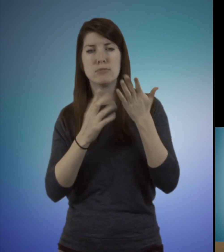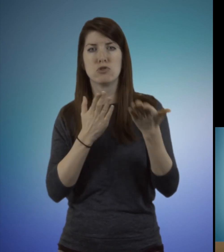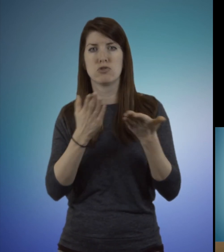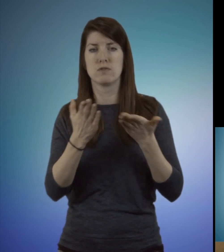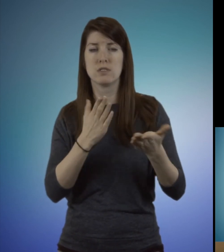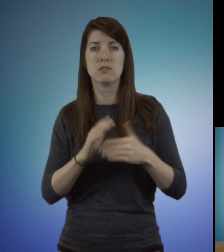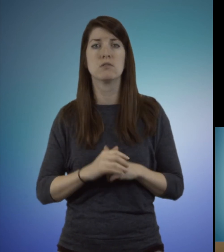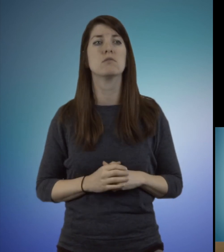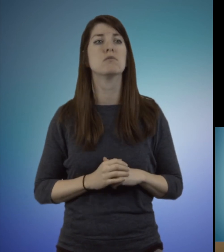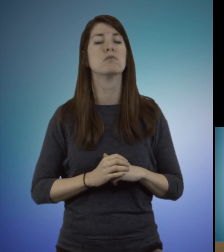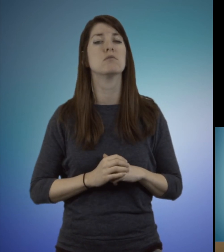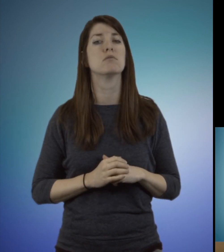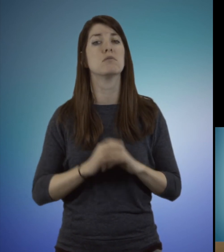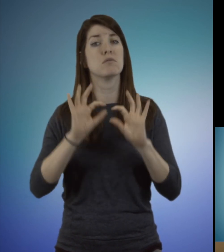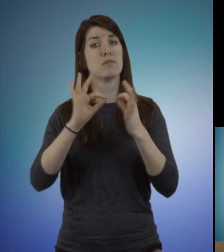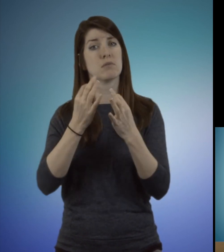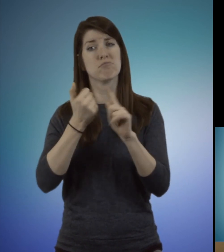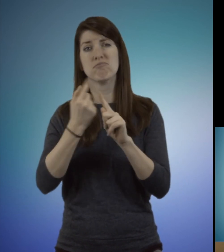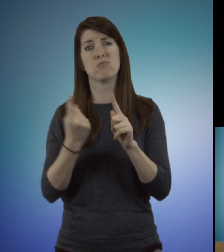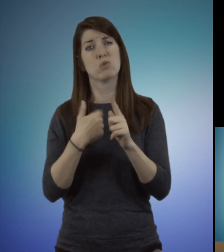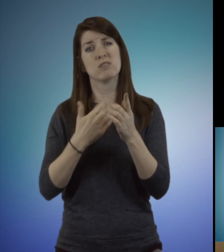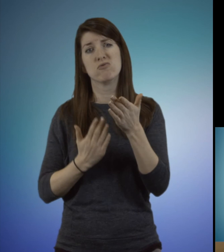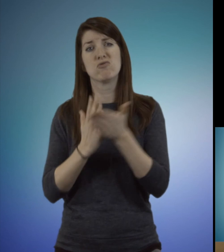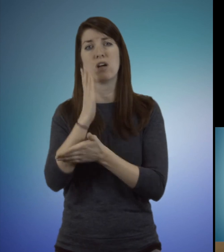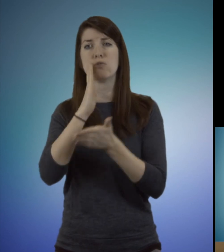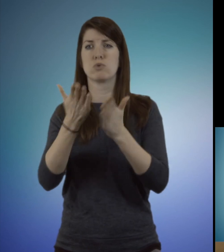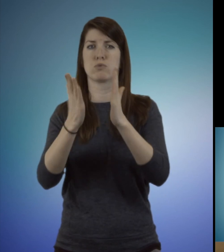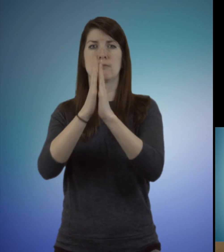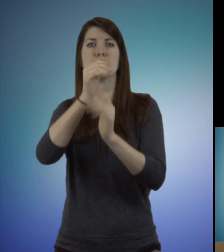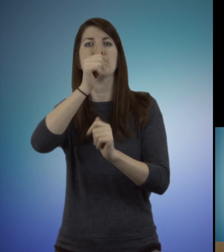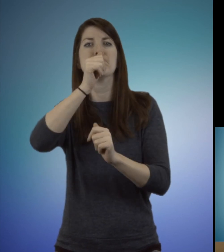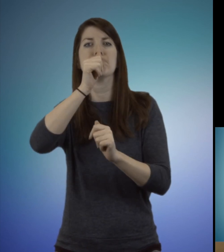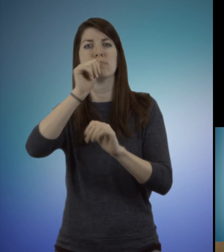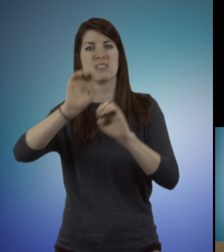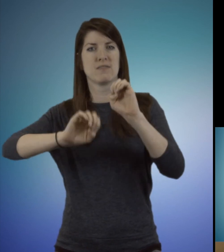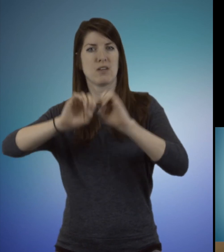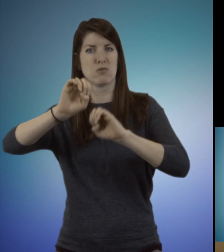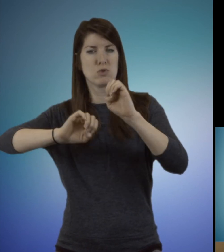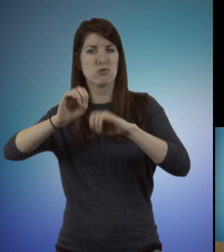Families always have the right to request a private evaluation and can seek